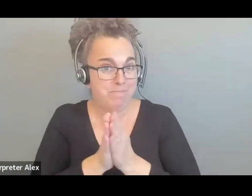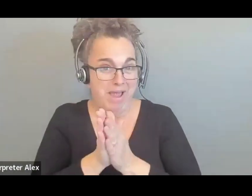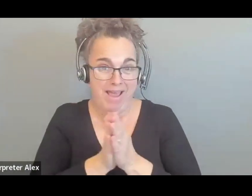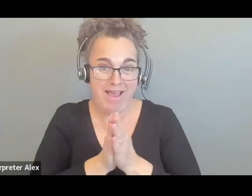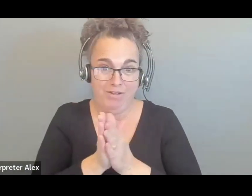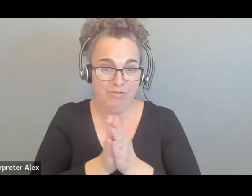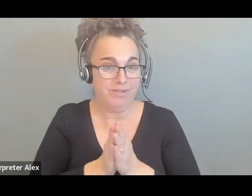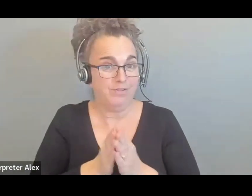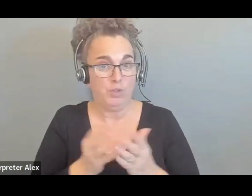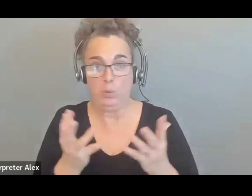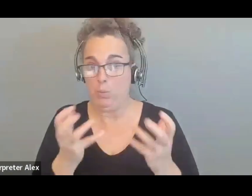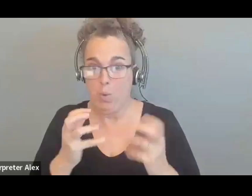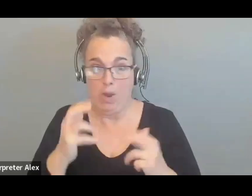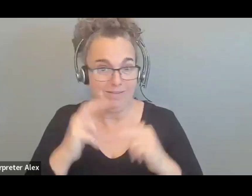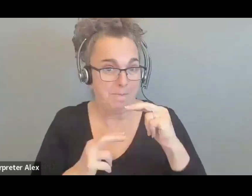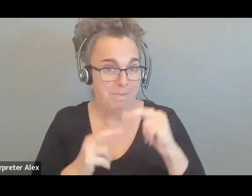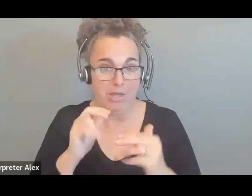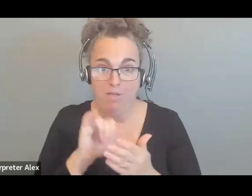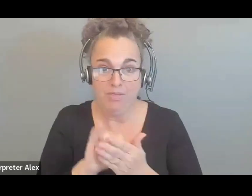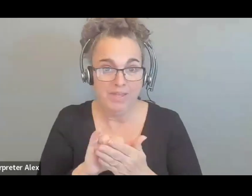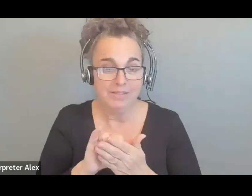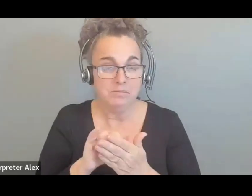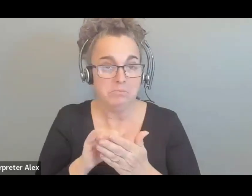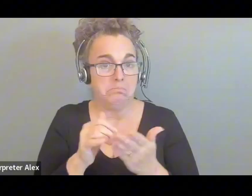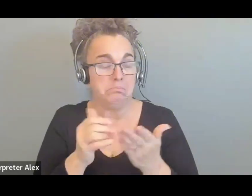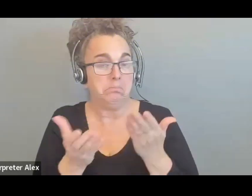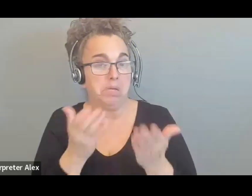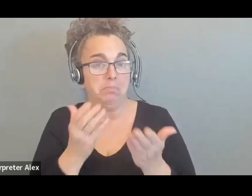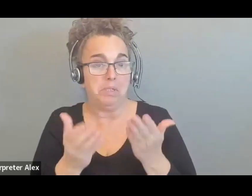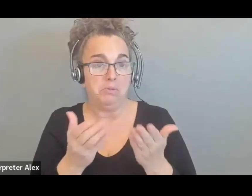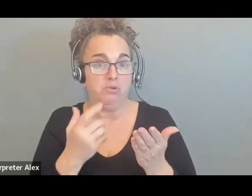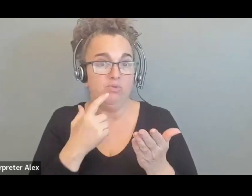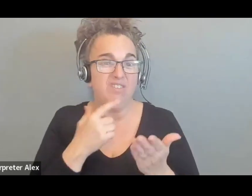to build it, you may see that's great.